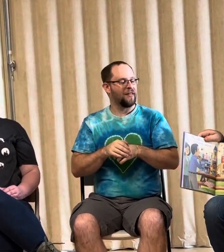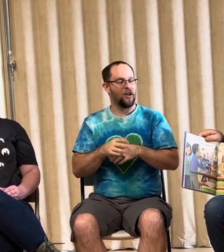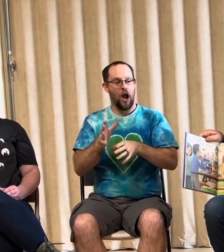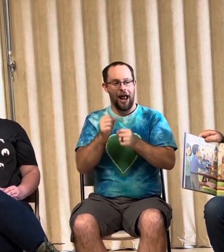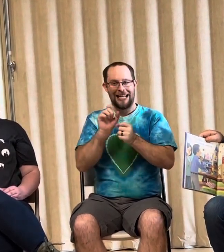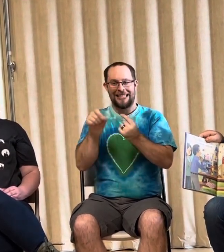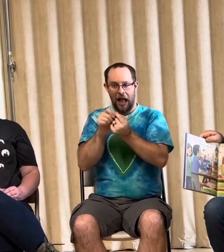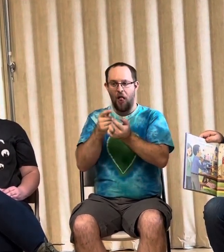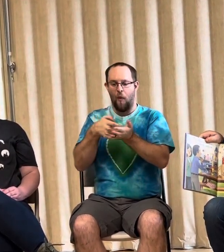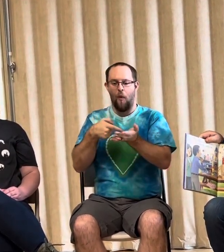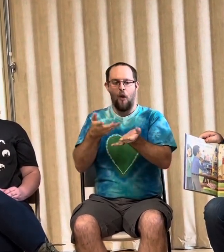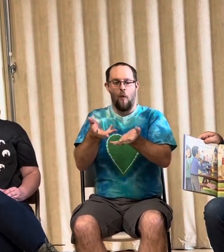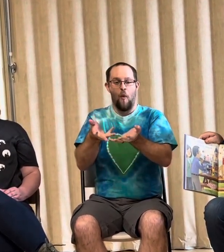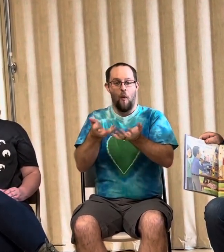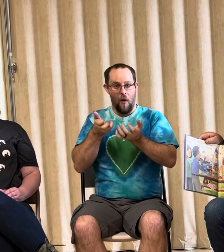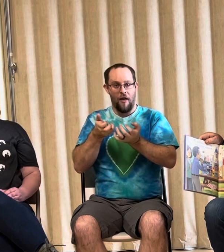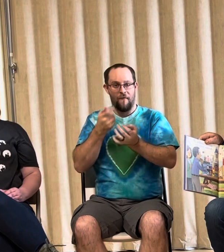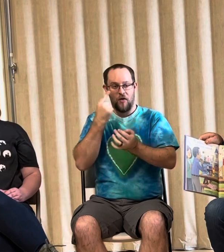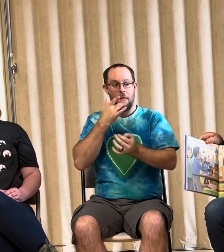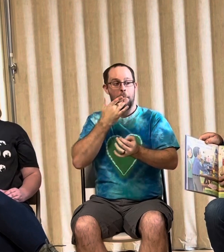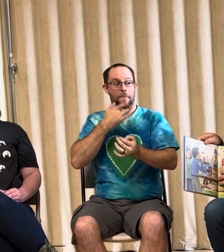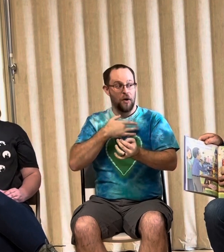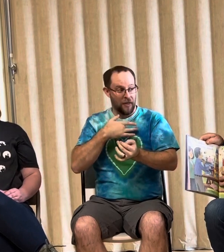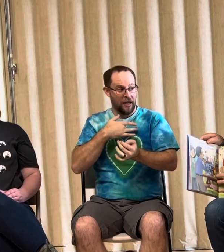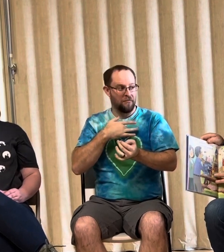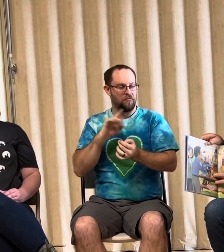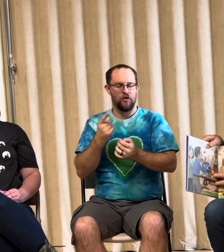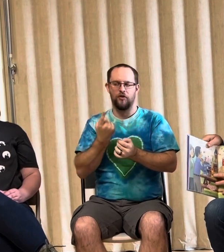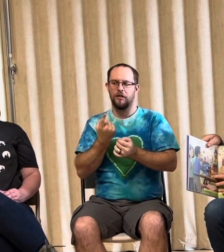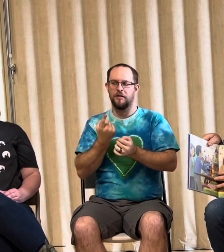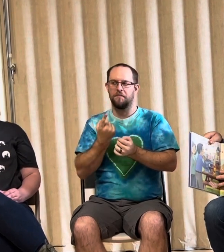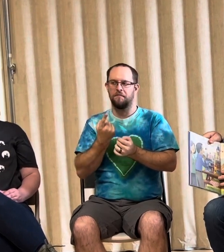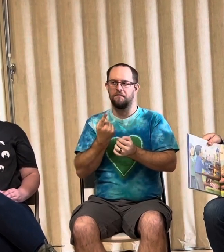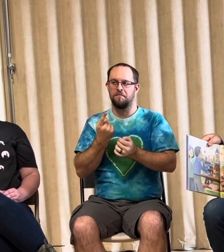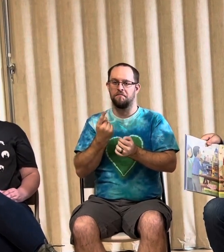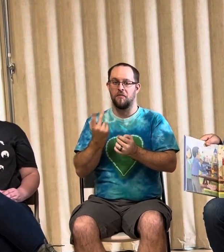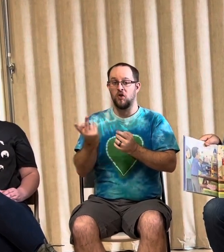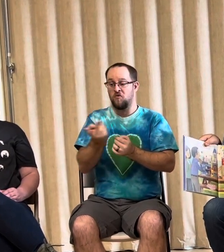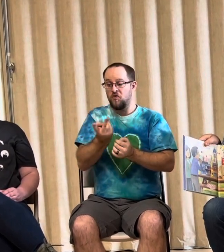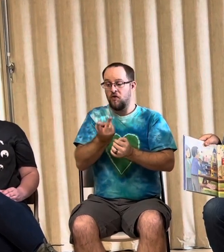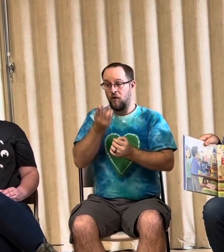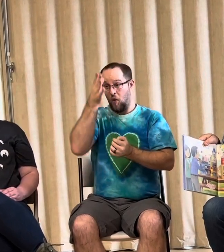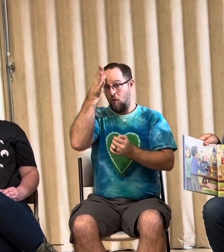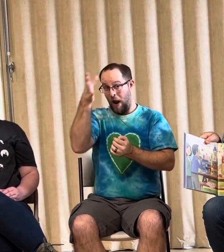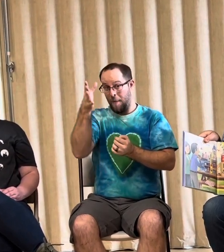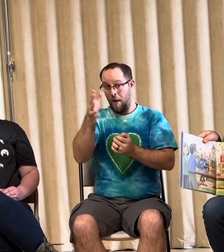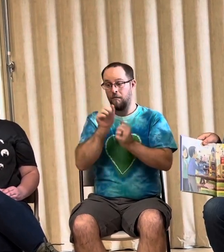exactly what it was he wanted for his birthday, just that he and Grandpa put it together. So you